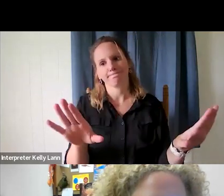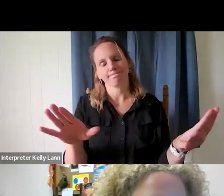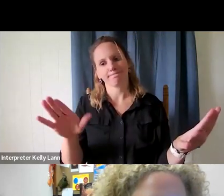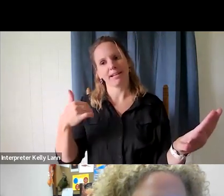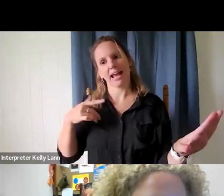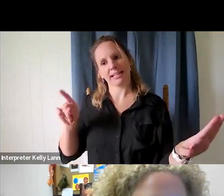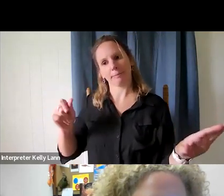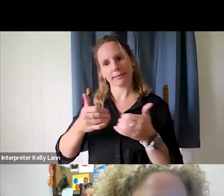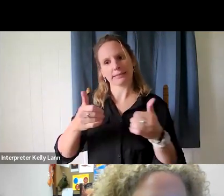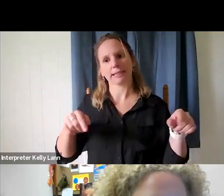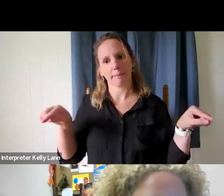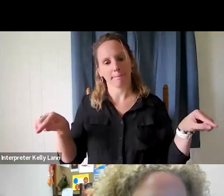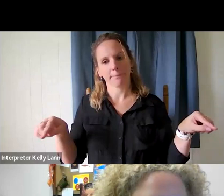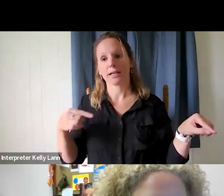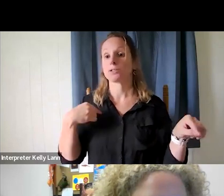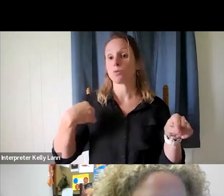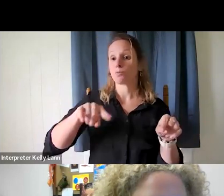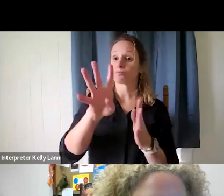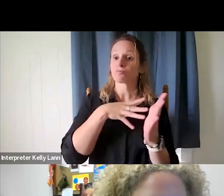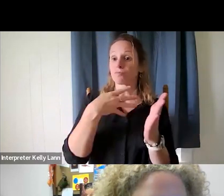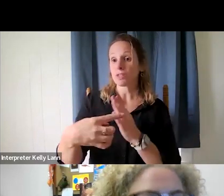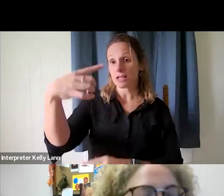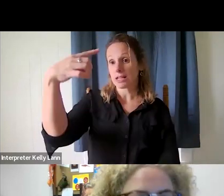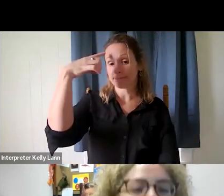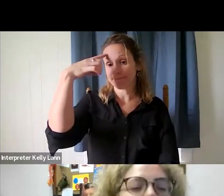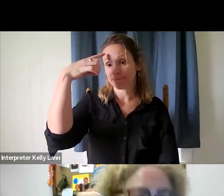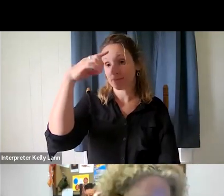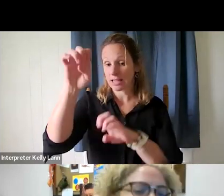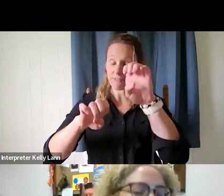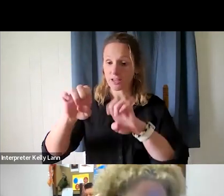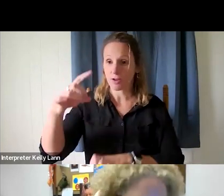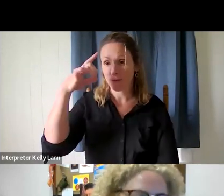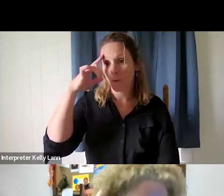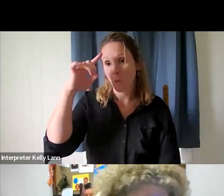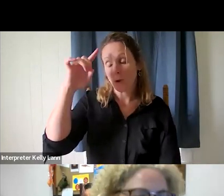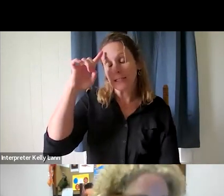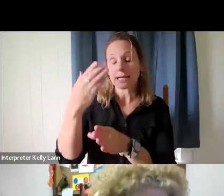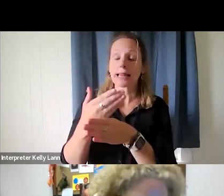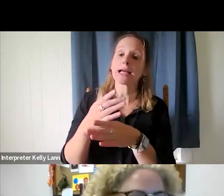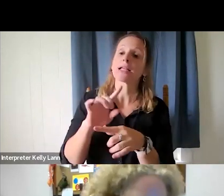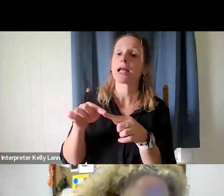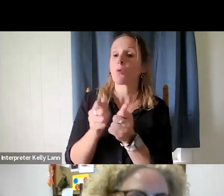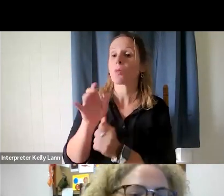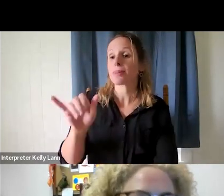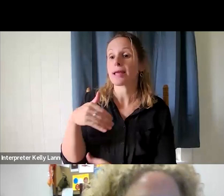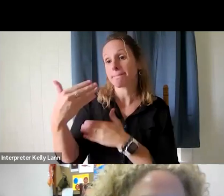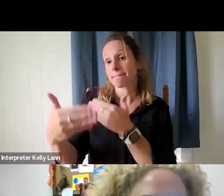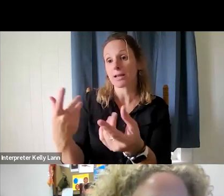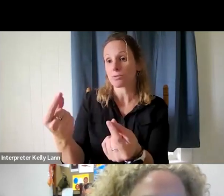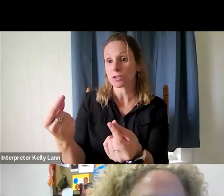So we scheduled a neuropsychological evaluation and through that process, they determined